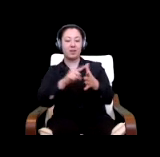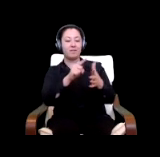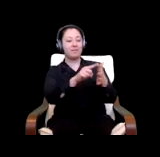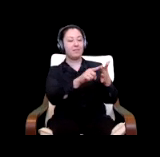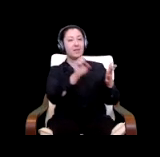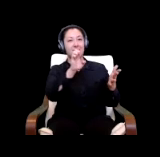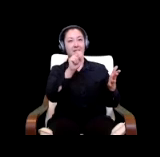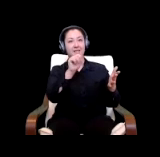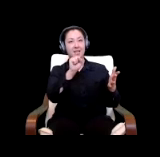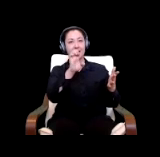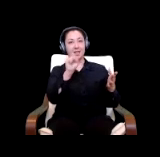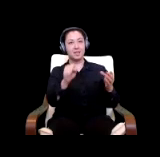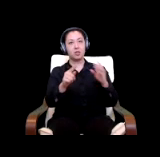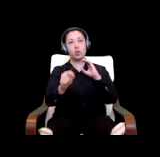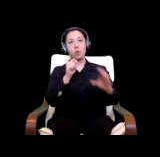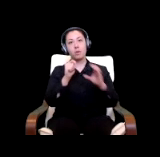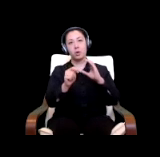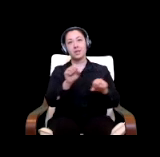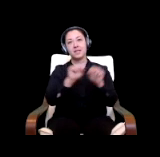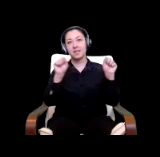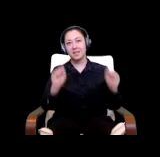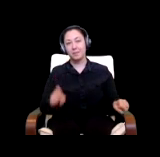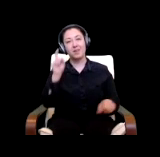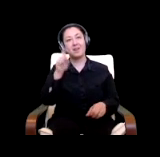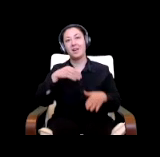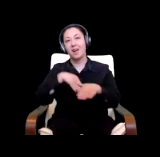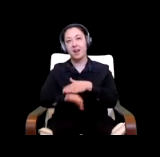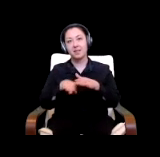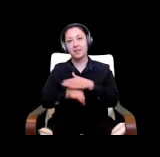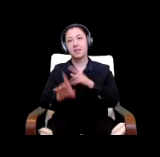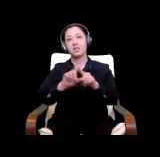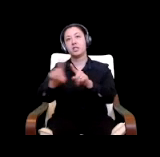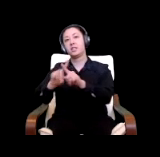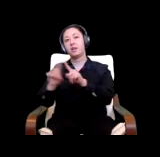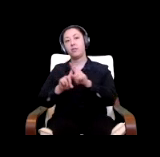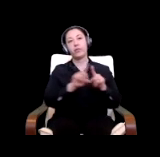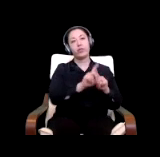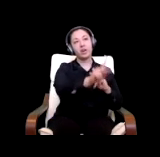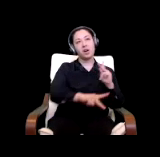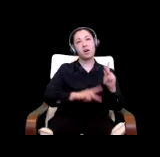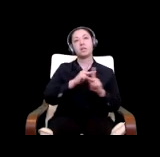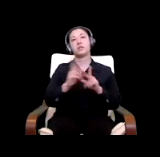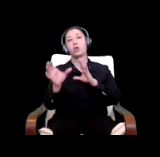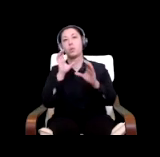a total communication, they just really need access to lots of types of communication.